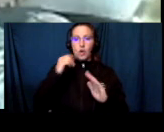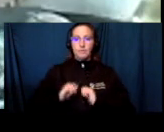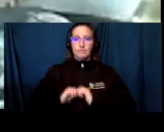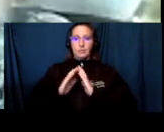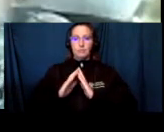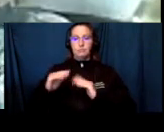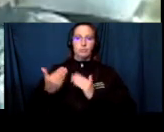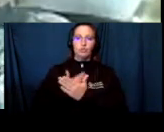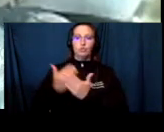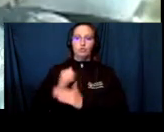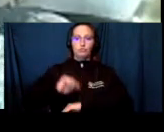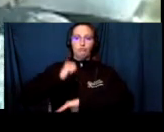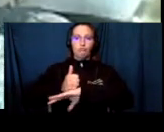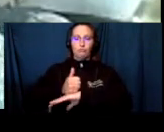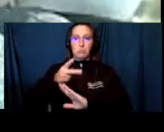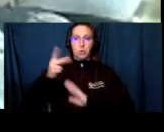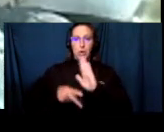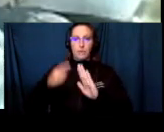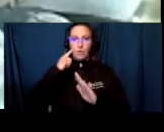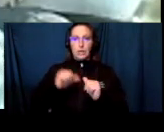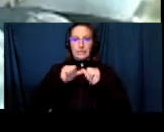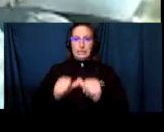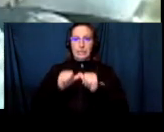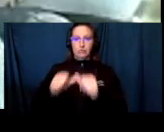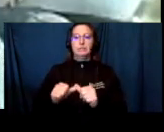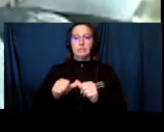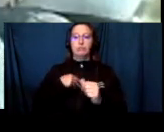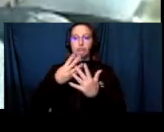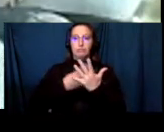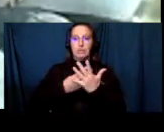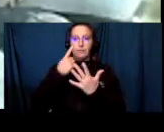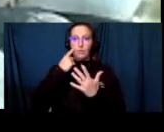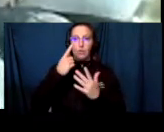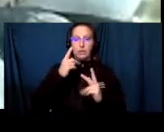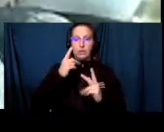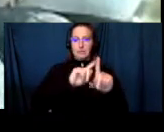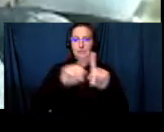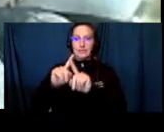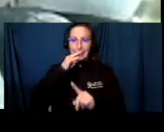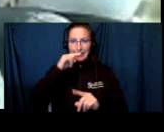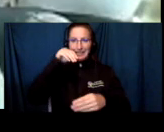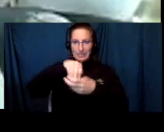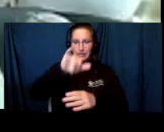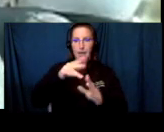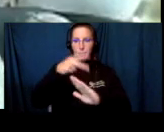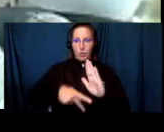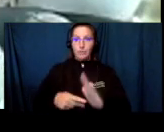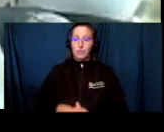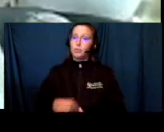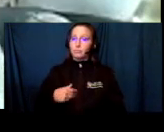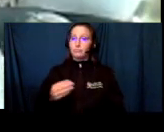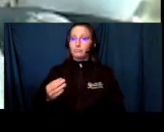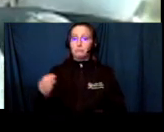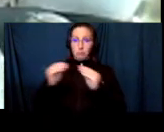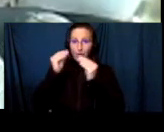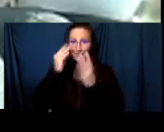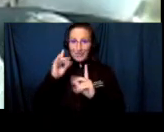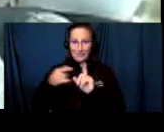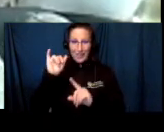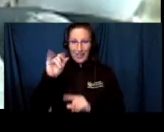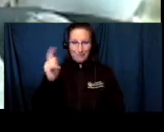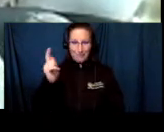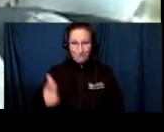do continuous screening for kids in their program. So more to come on that. We also have a tool